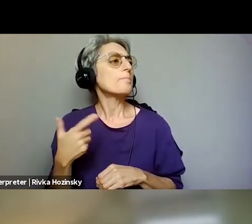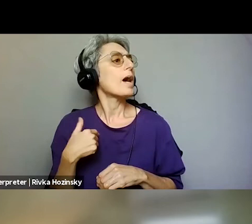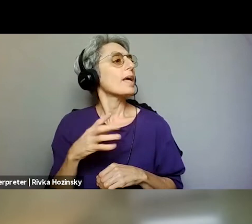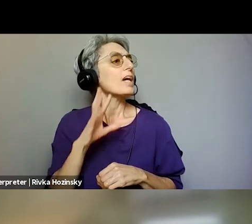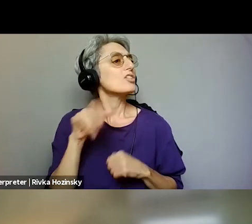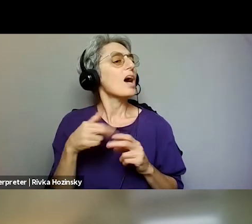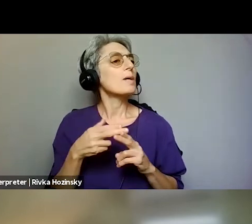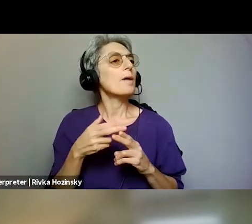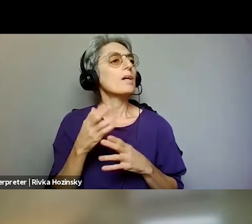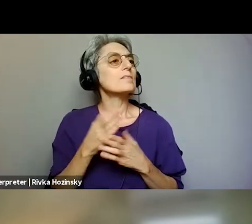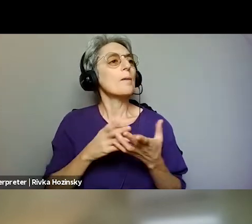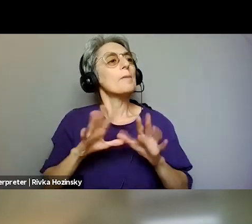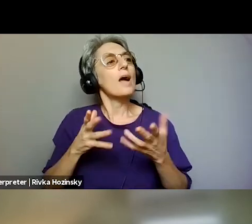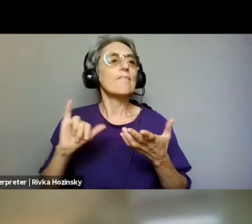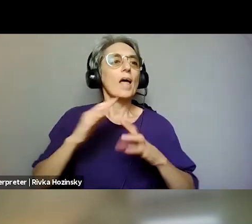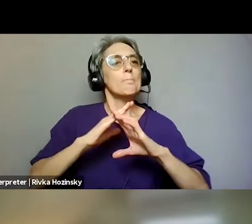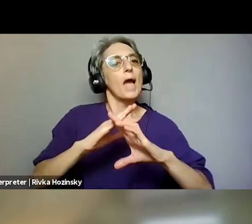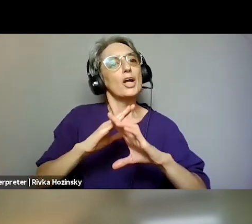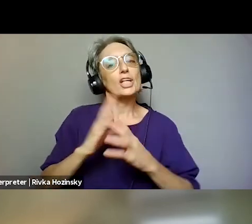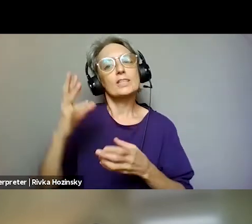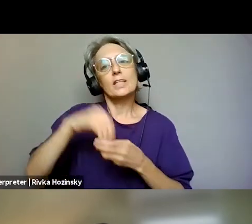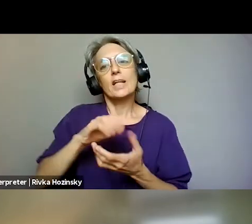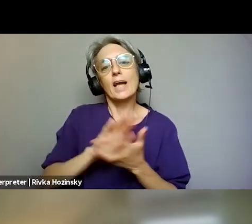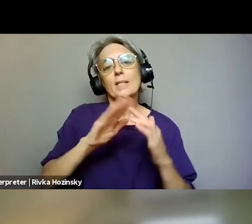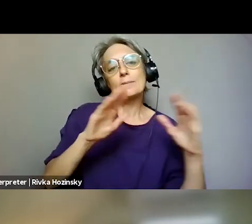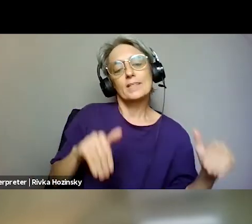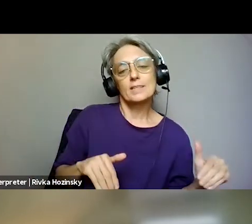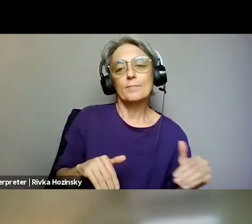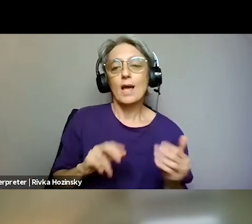kind of inherent in the academic system. I mean not all research is done in academia so